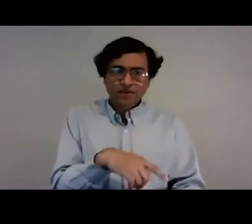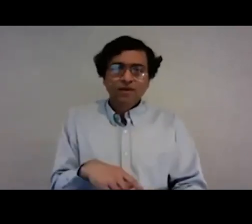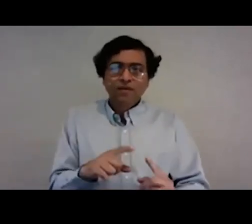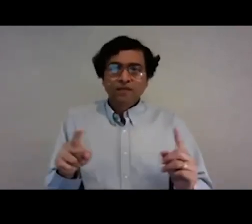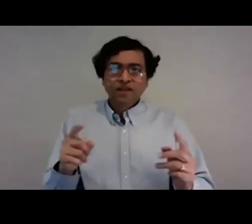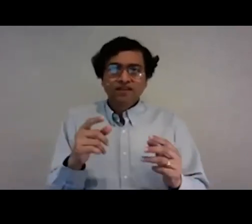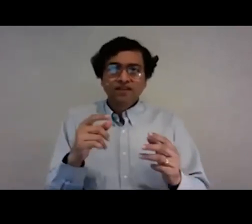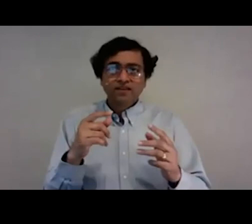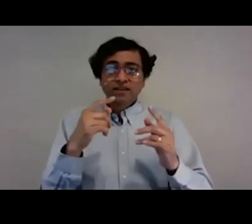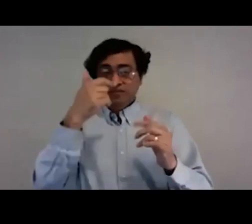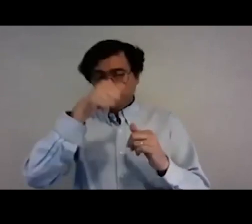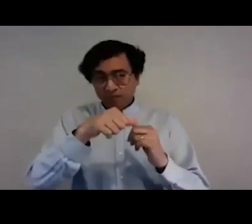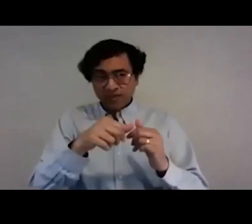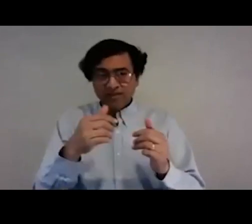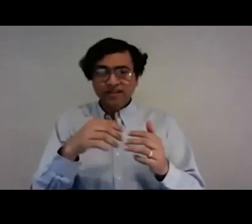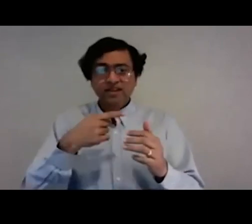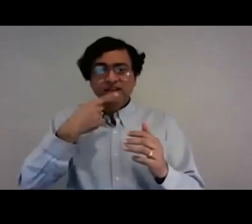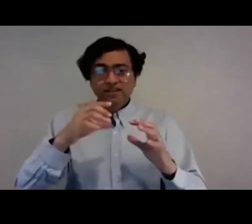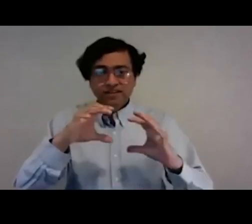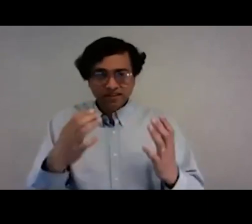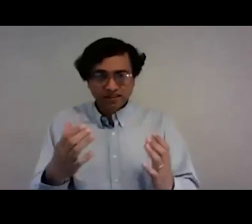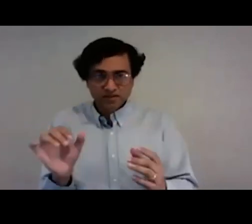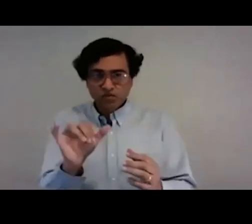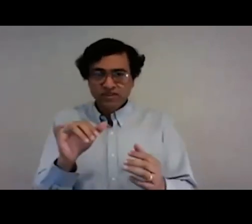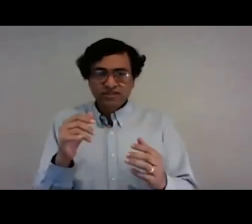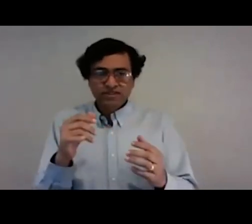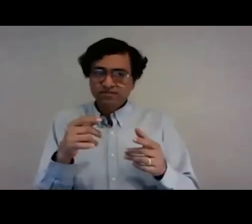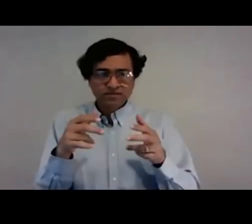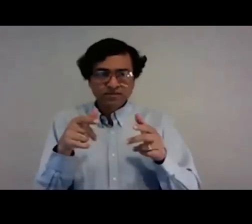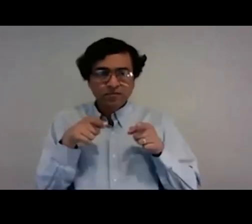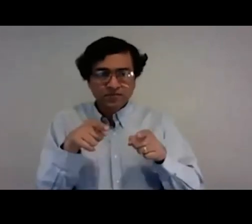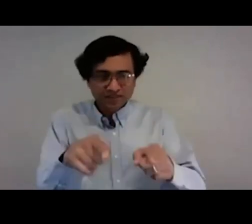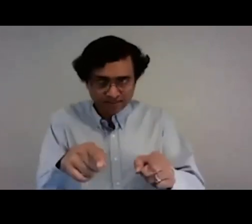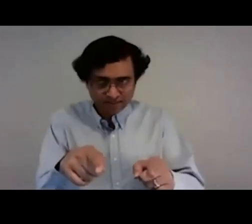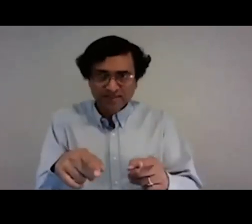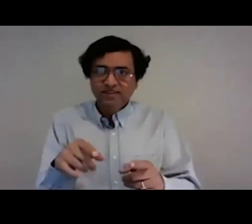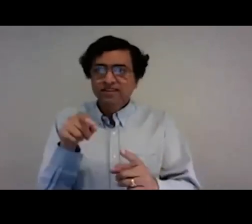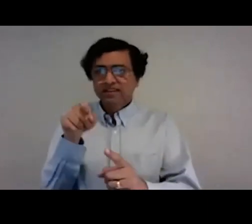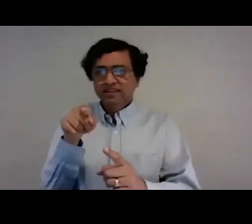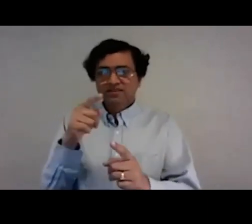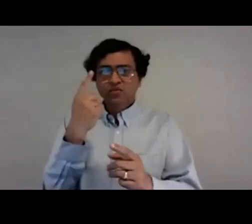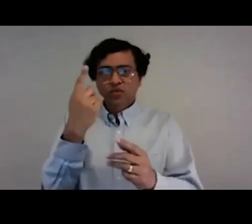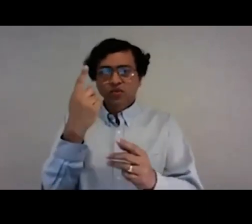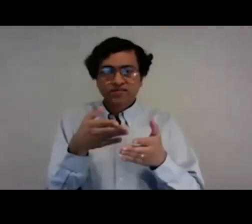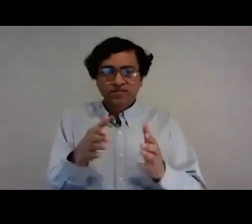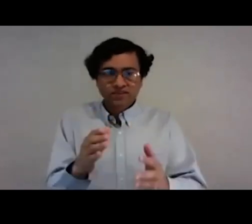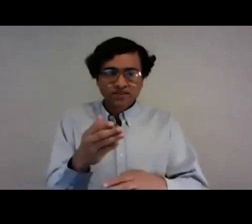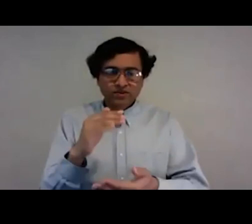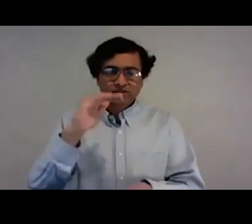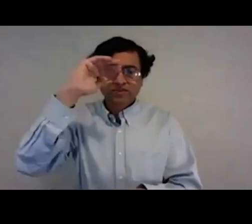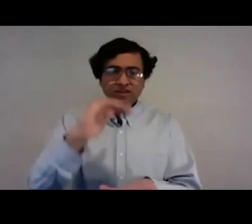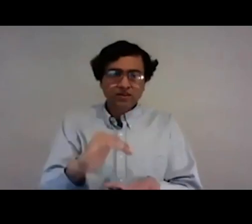field of view. But you have to remember in a hearing classroom there are parallel sources